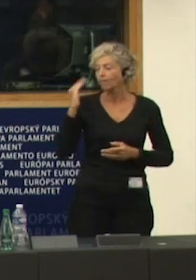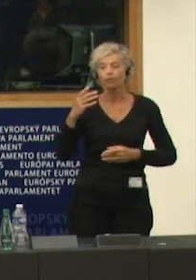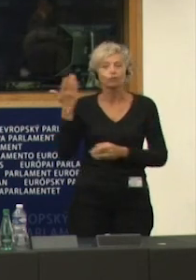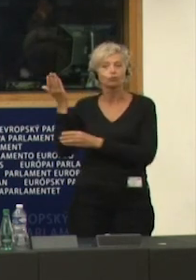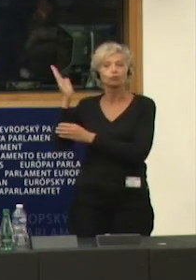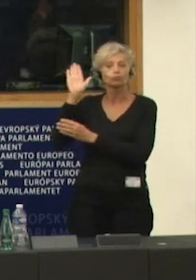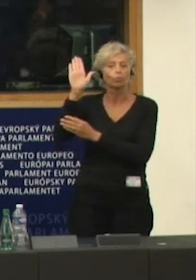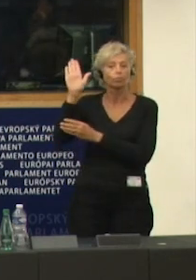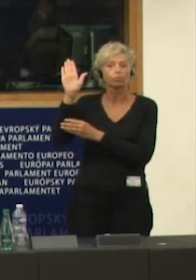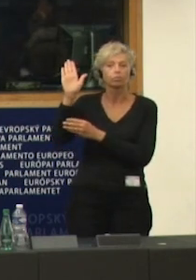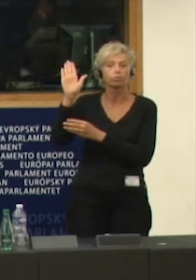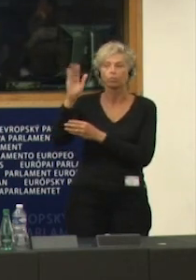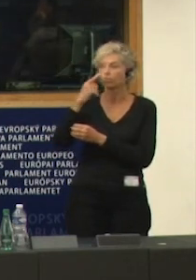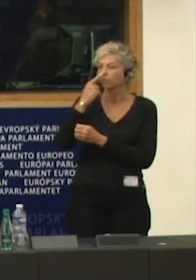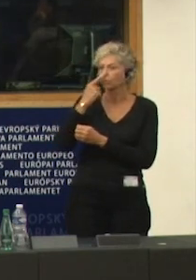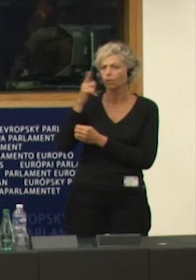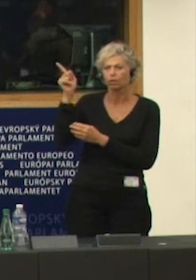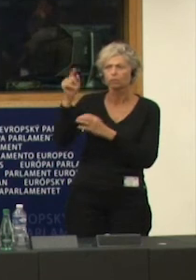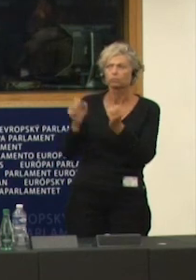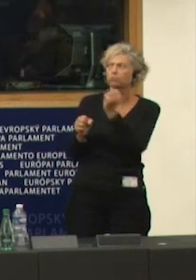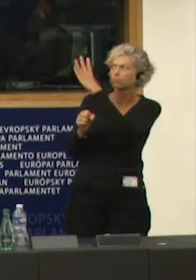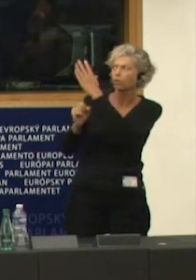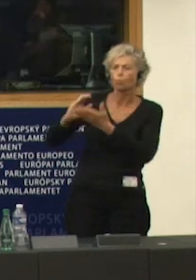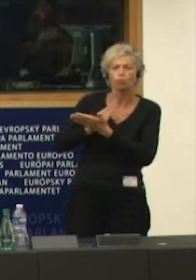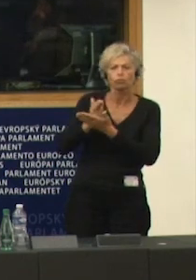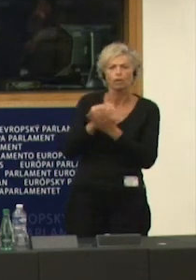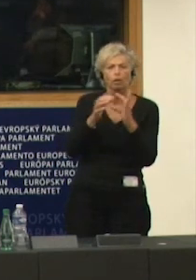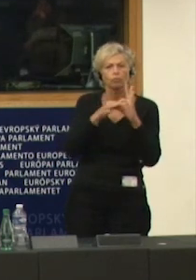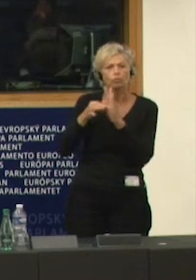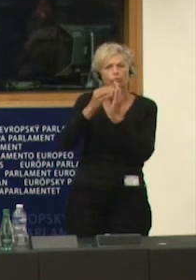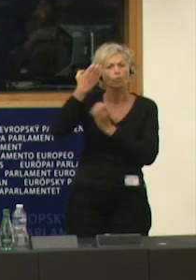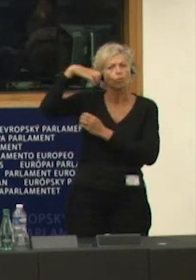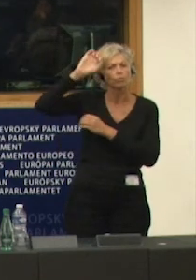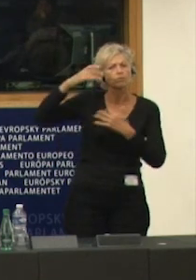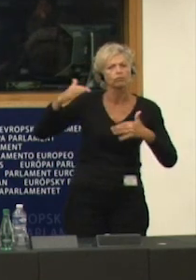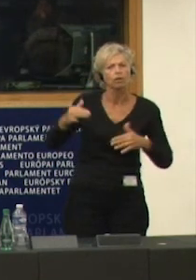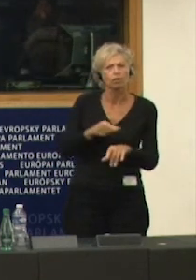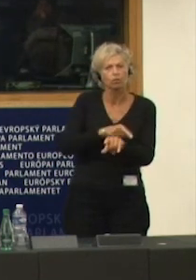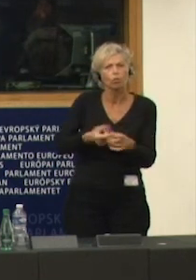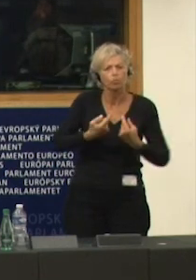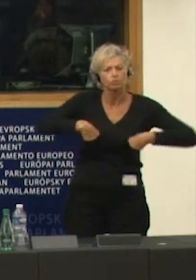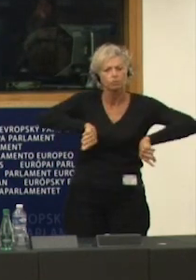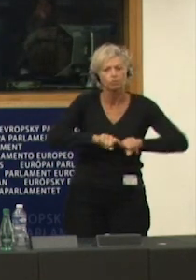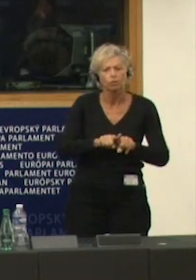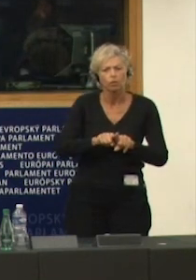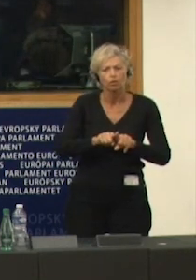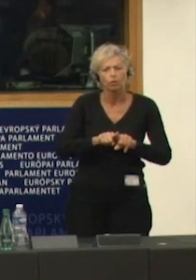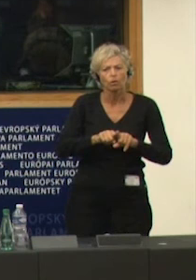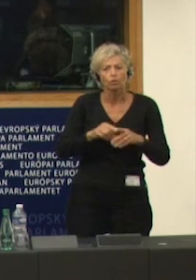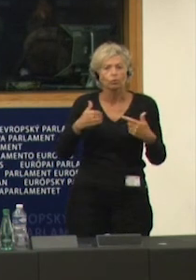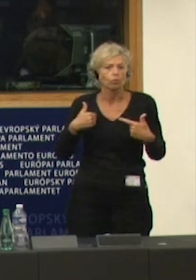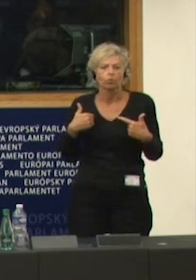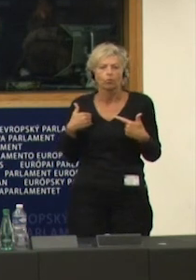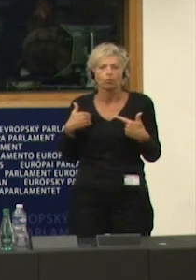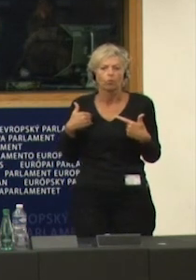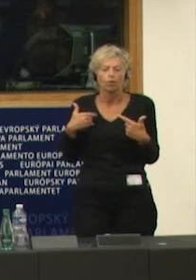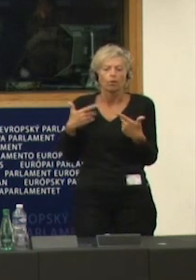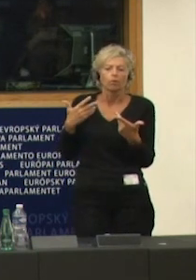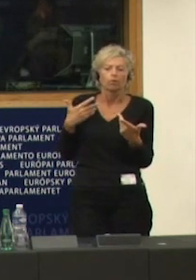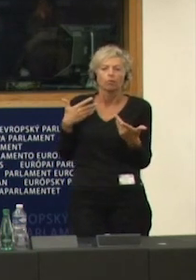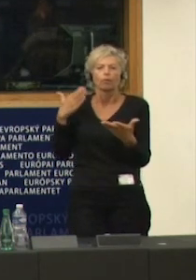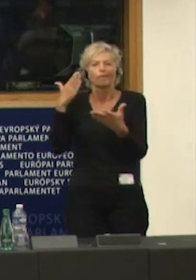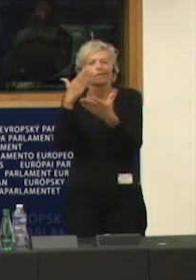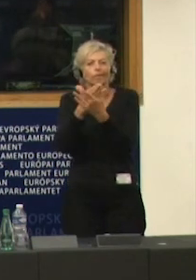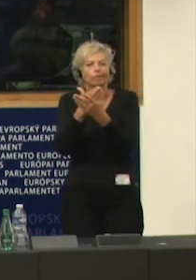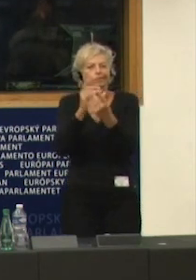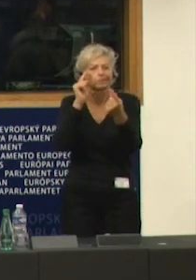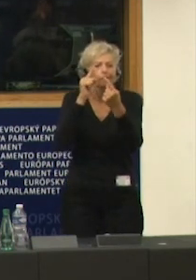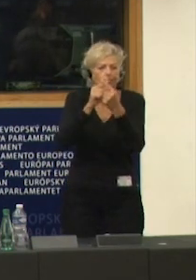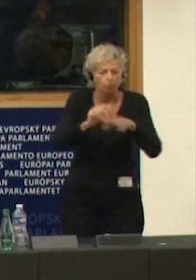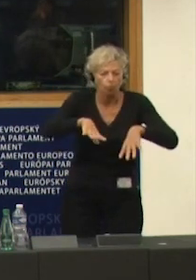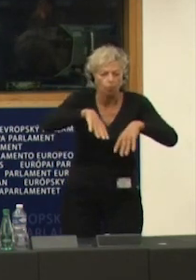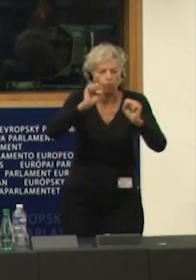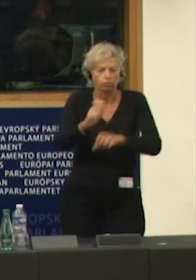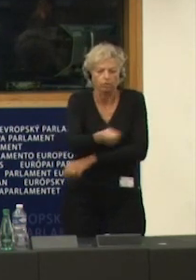That intervention should not concentrate on employment alone. Or education alone. But, if you want to make a better life